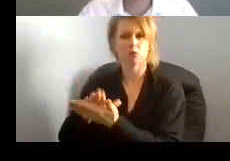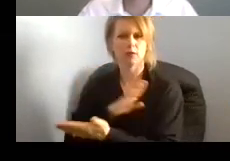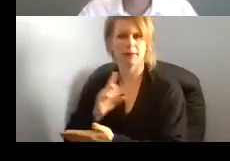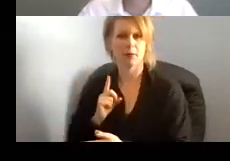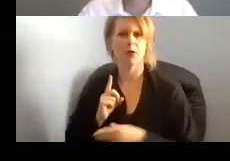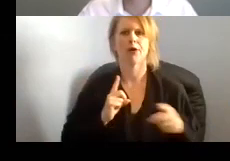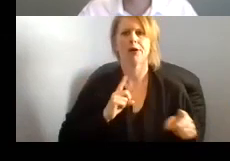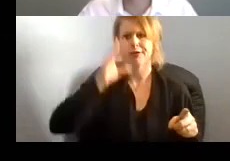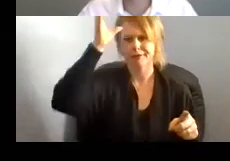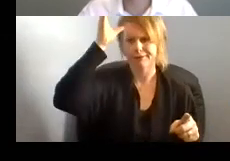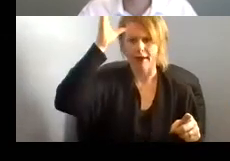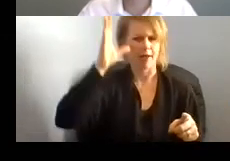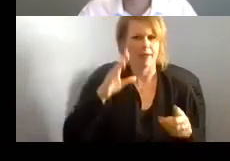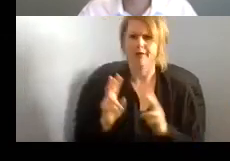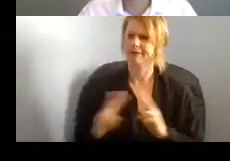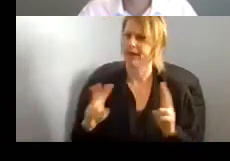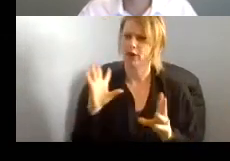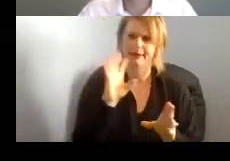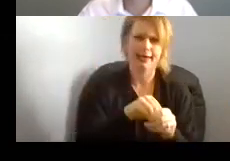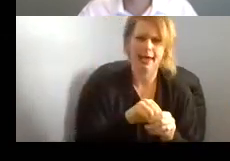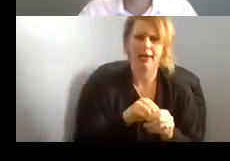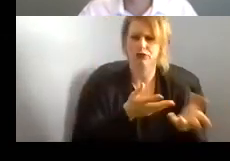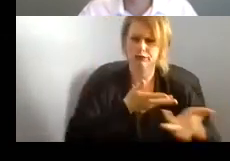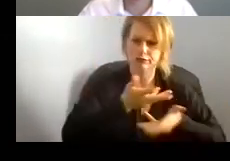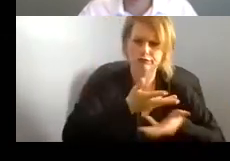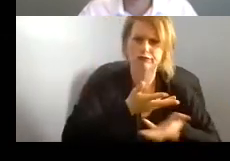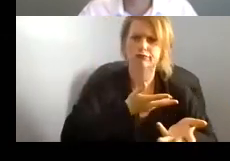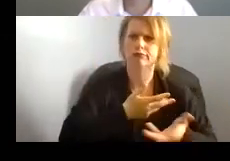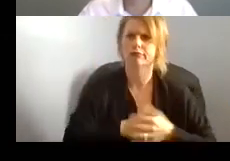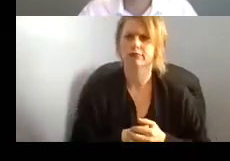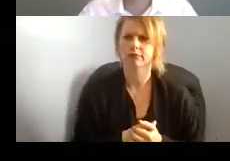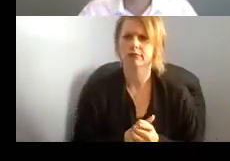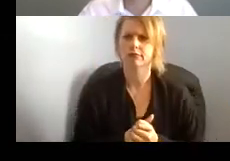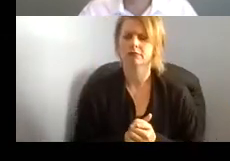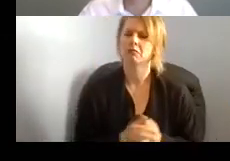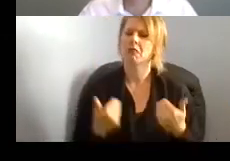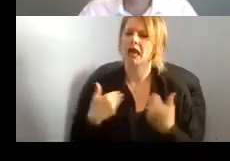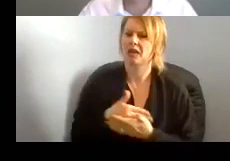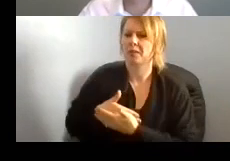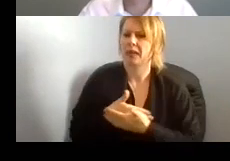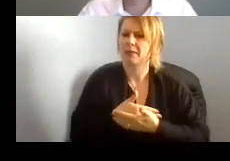medical school in the city. And they had a child – an infant who had died of sudden infant death syndrome.